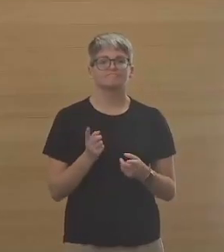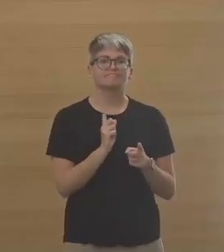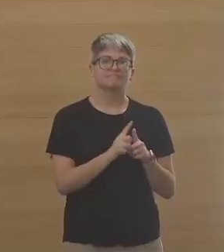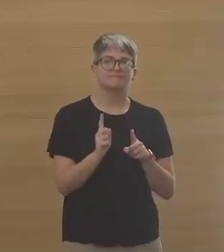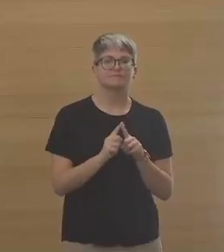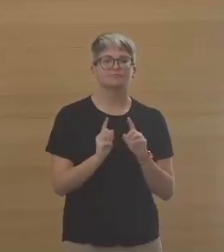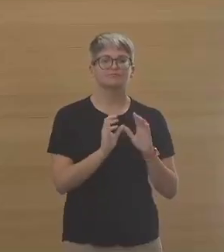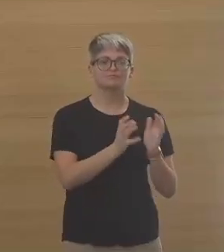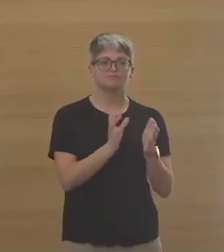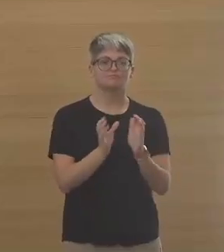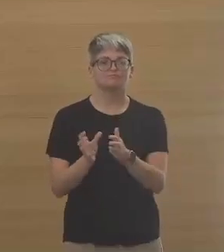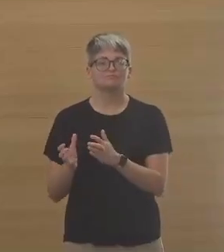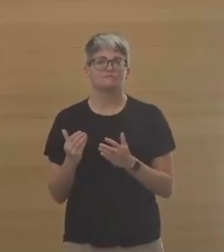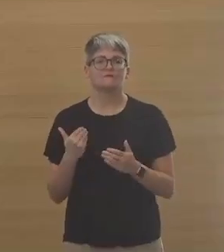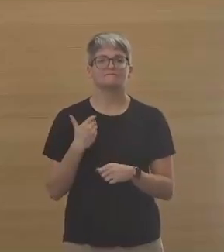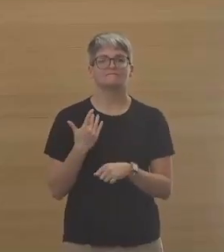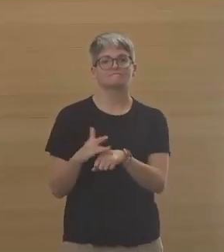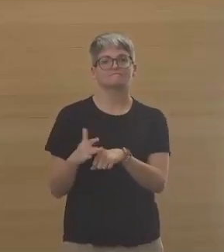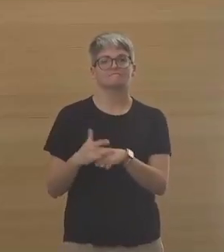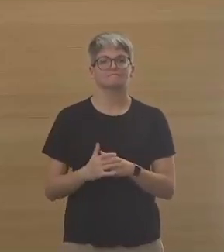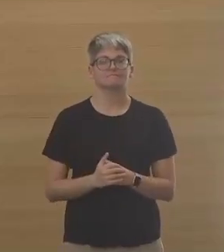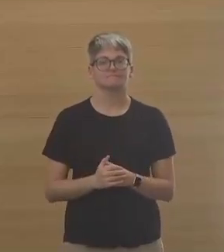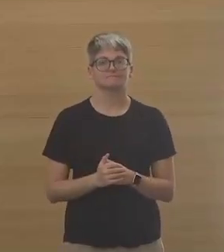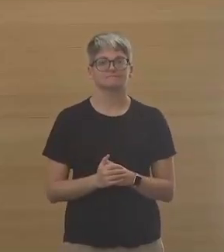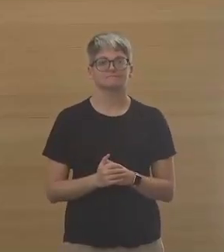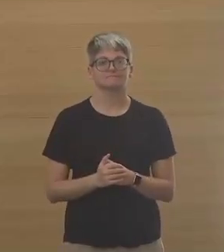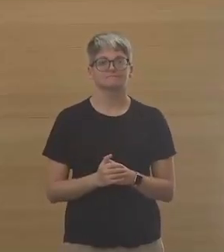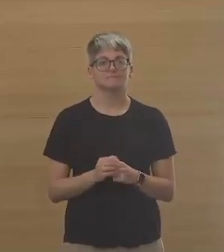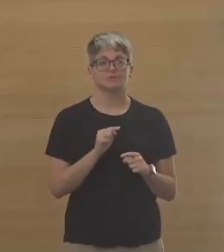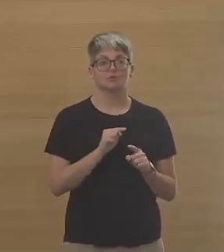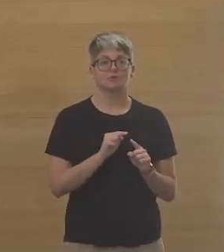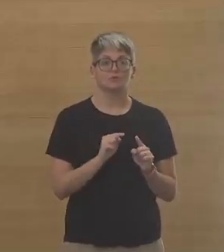there are about supporting people with